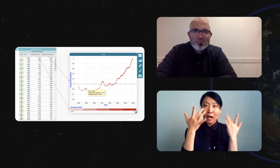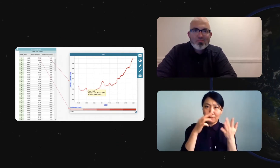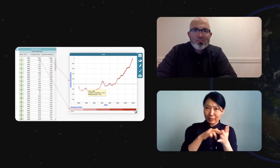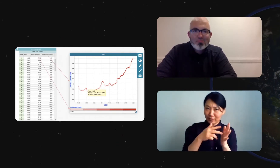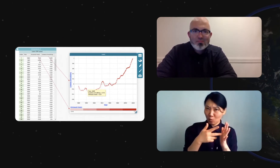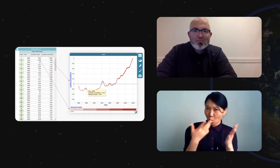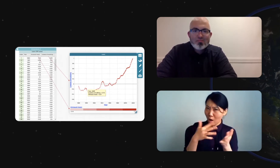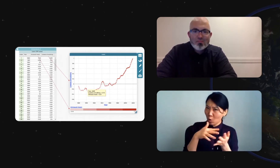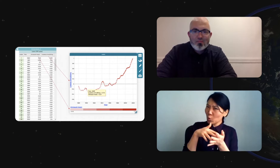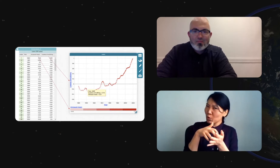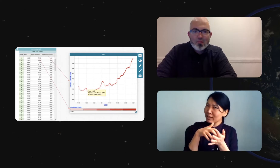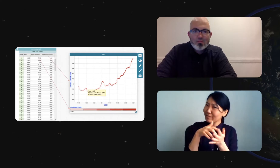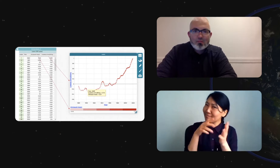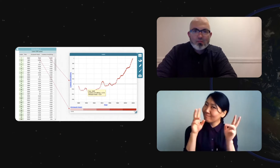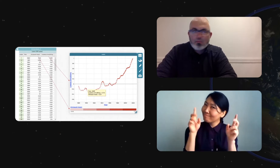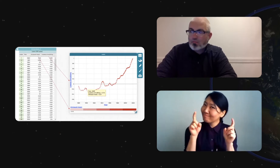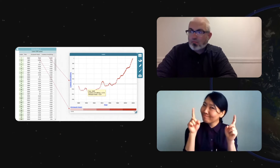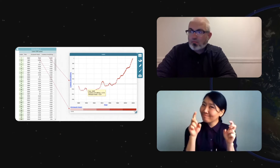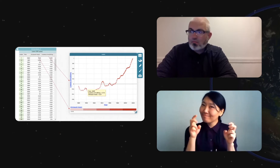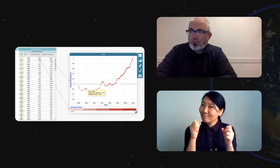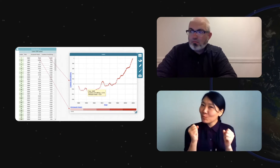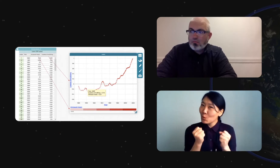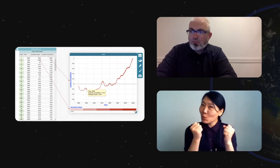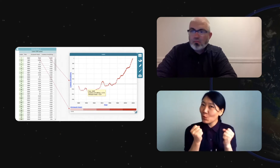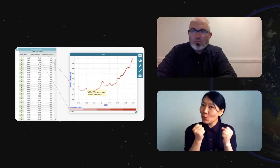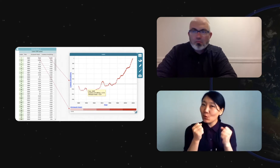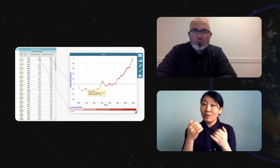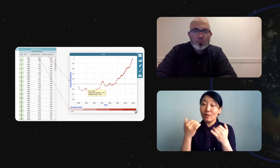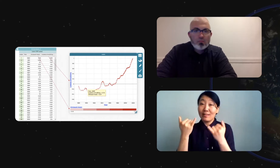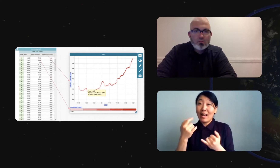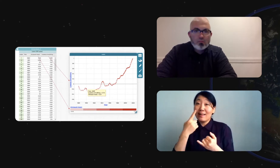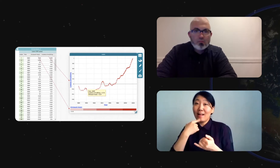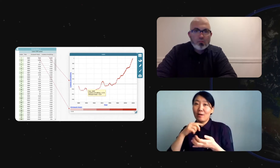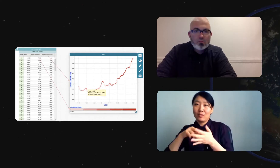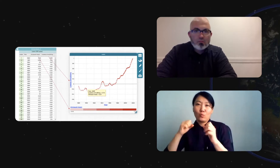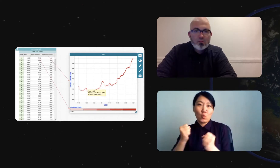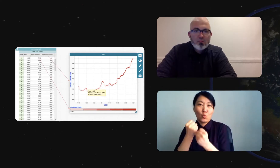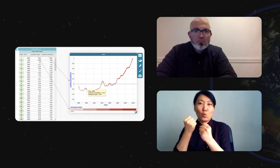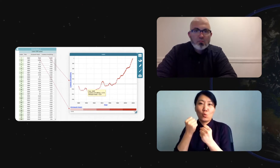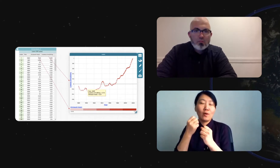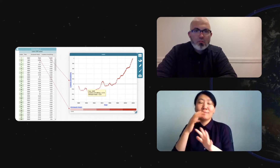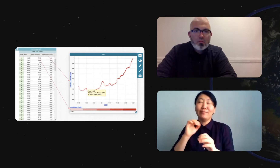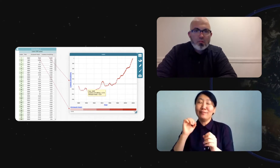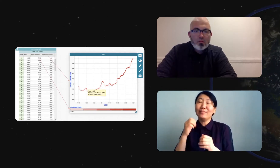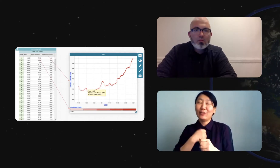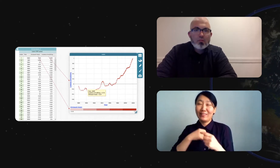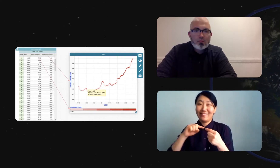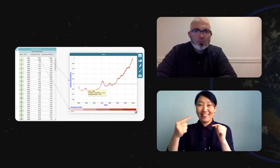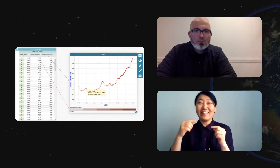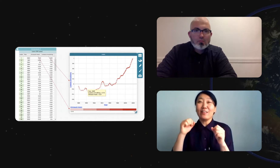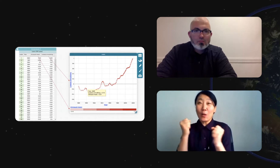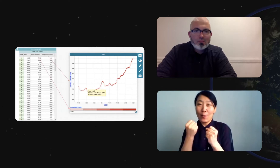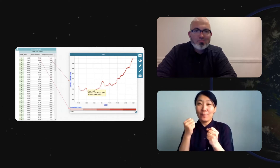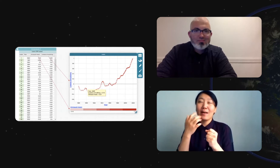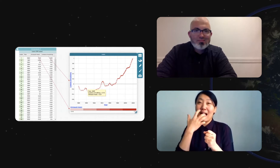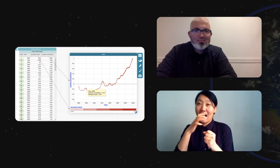The weaker color means it's weaker, and equals cold.